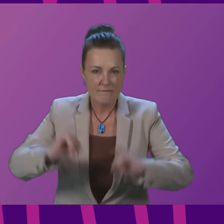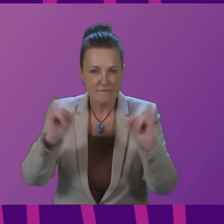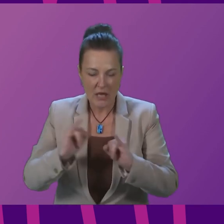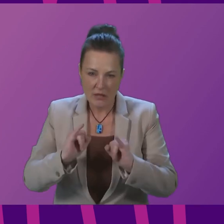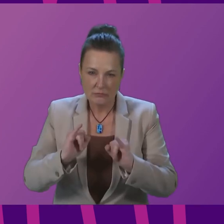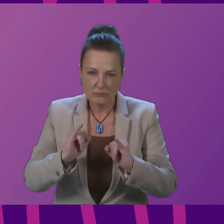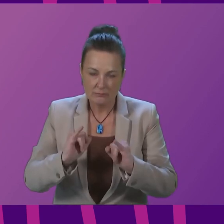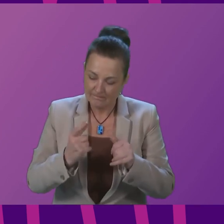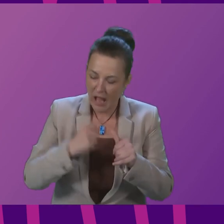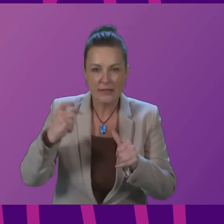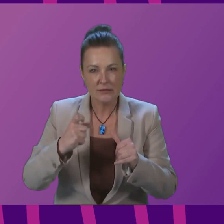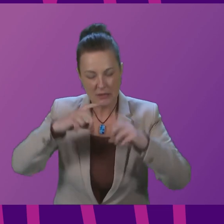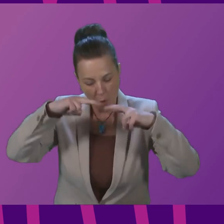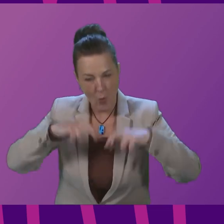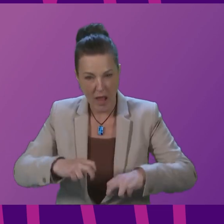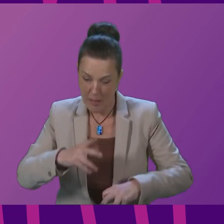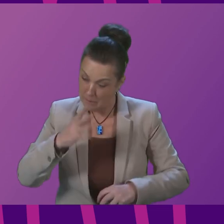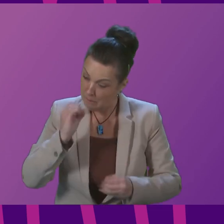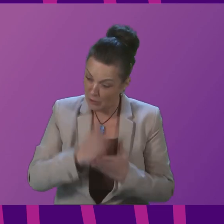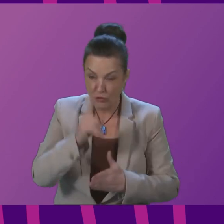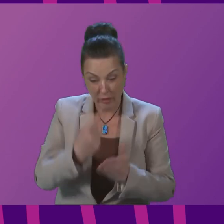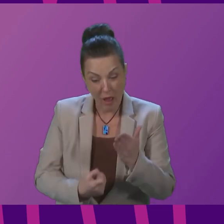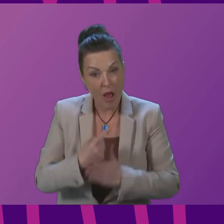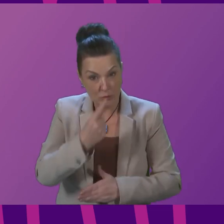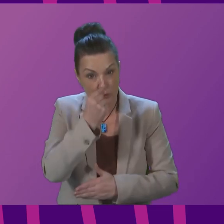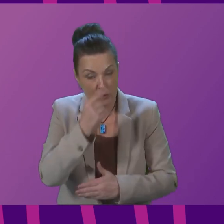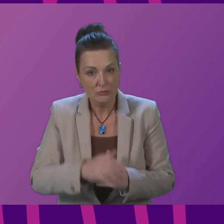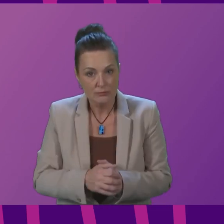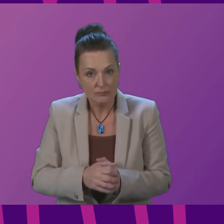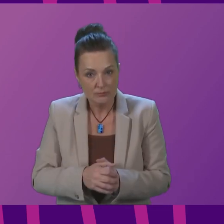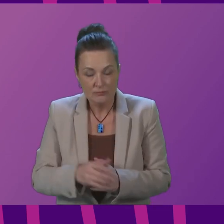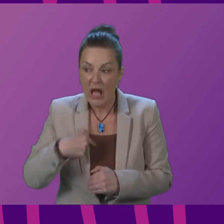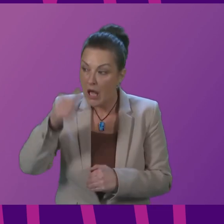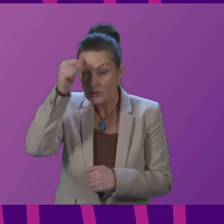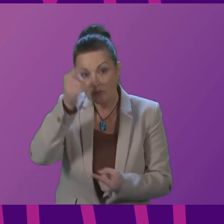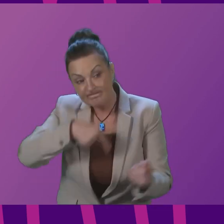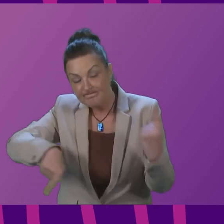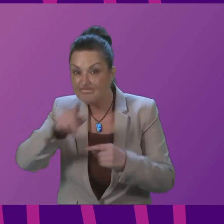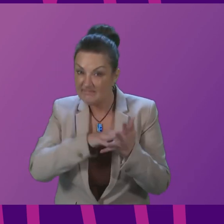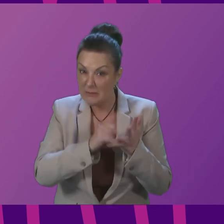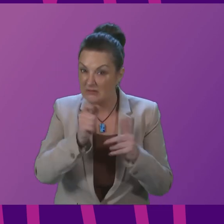inquiry to be taken forward as quickly as possible. It is the case—I know that members across the chamber understand this—that the Lord